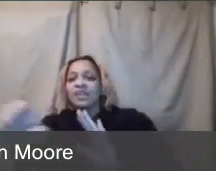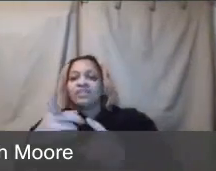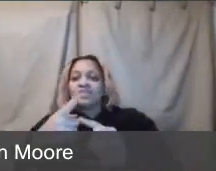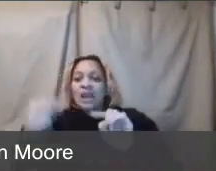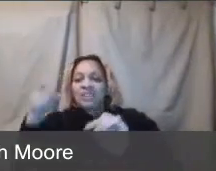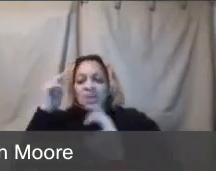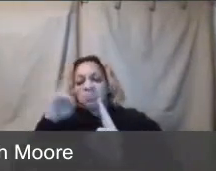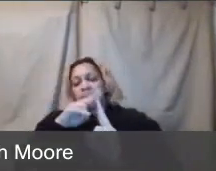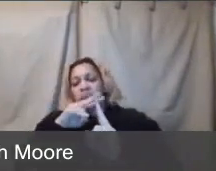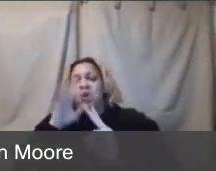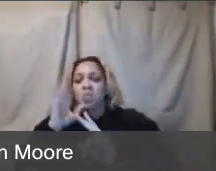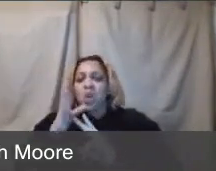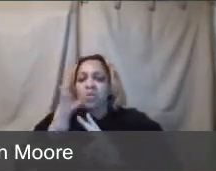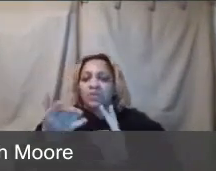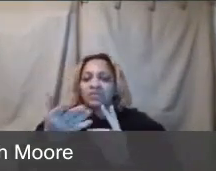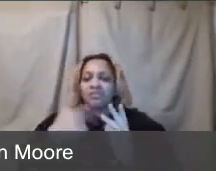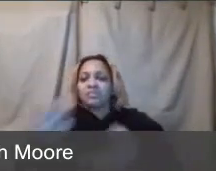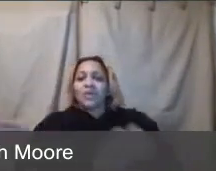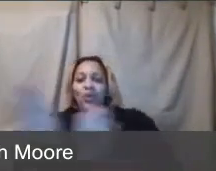Um, it will be closed.